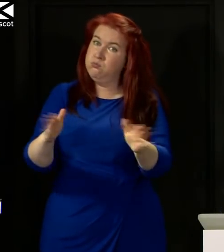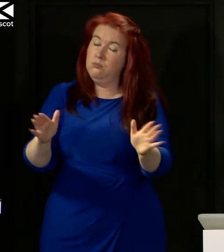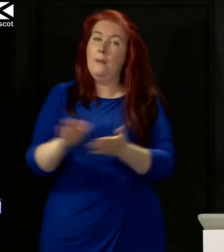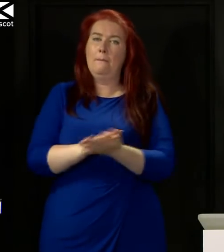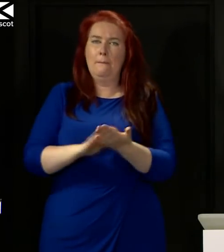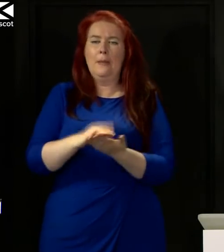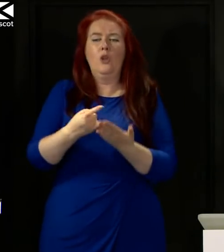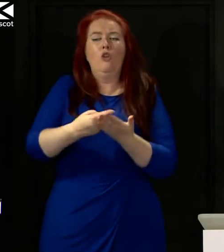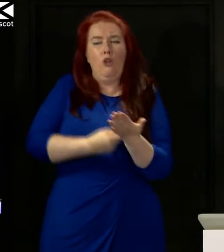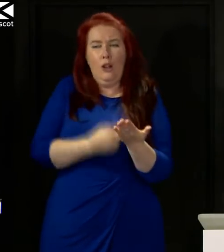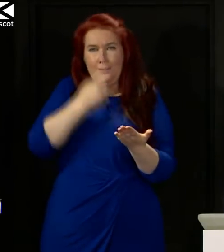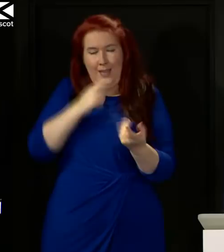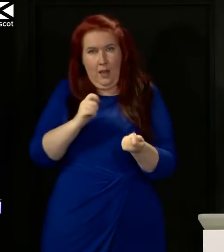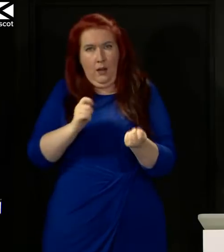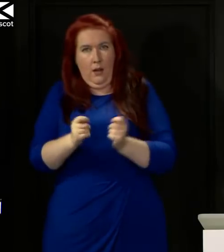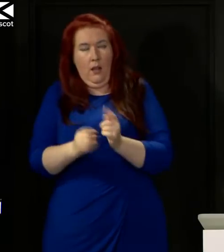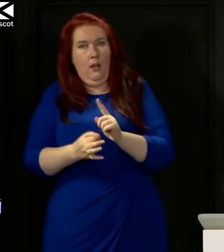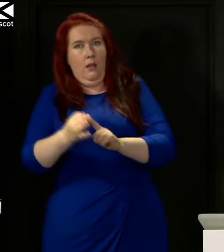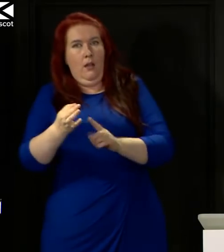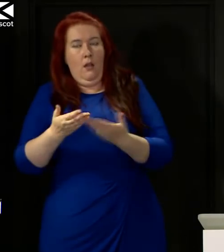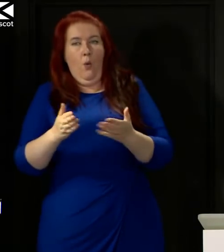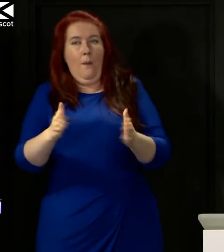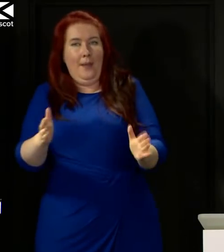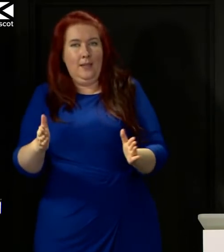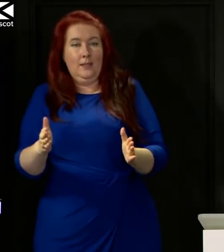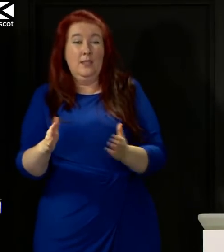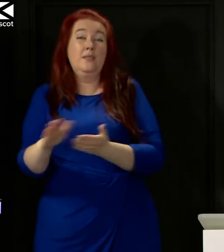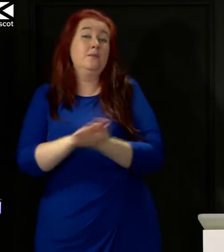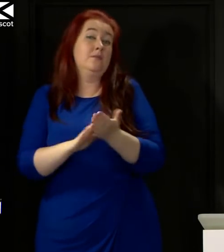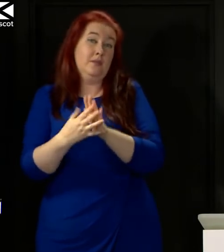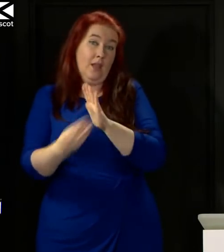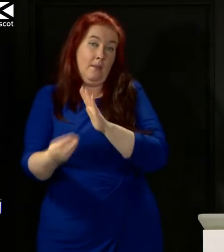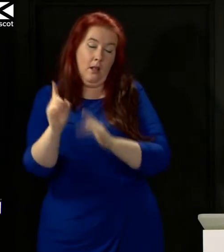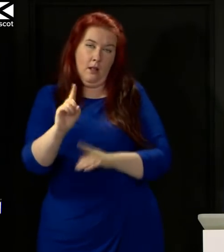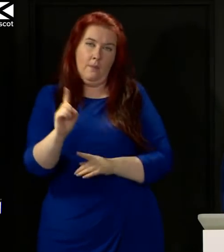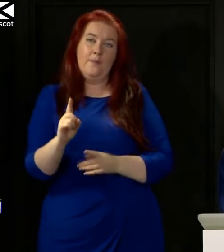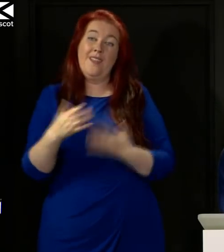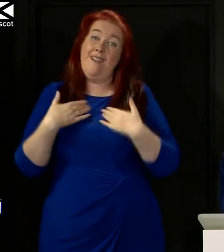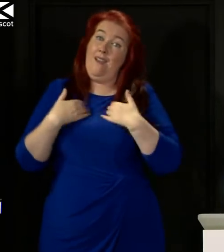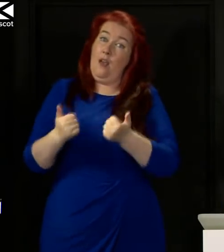get us back to normal. And that will include aspects of getting the health service back